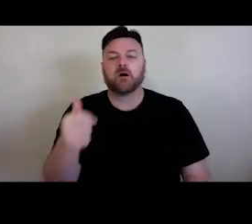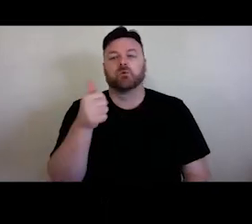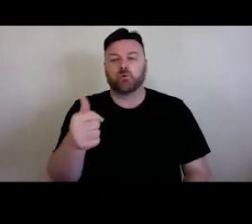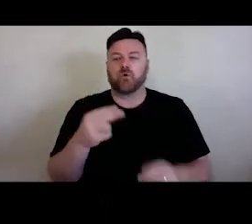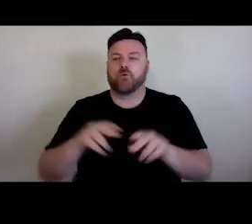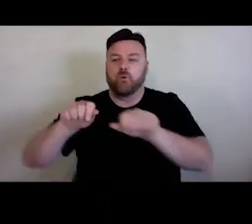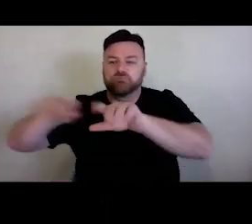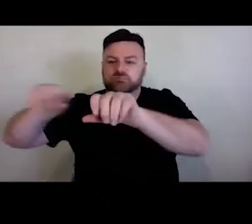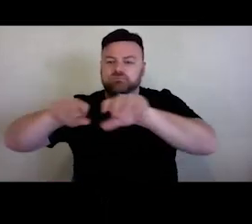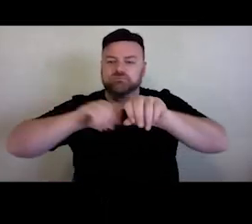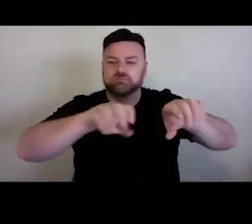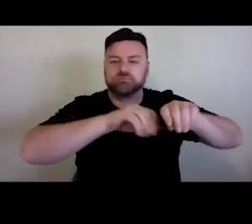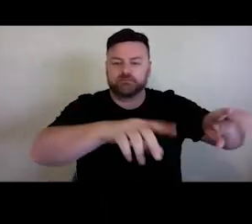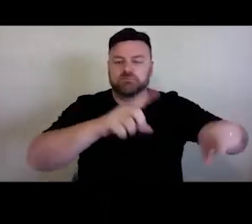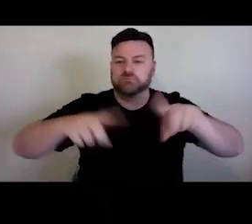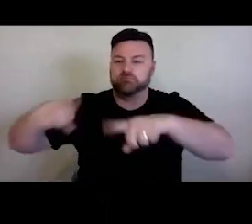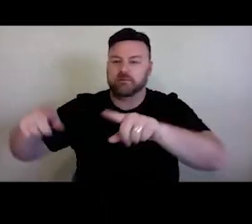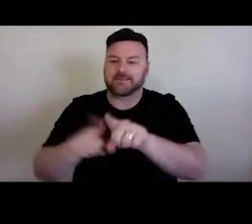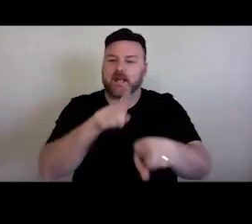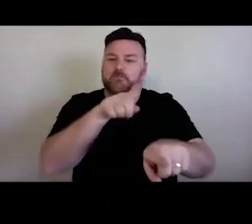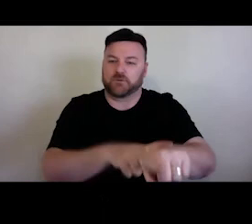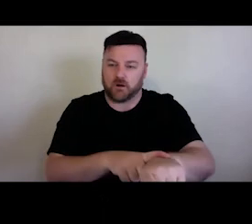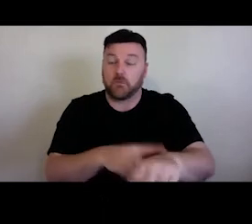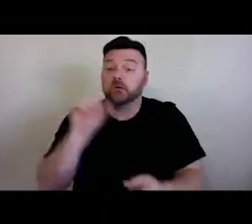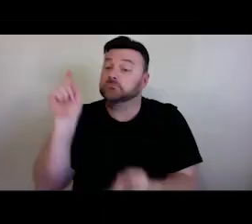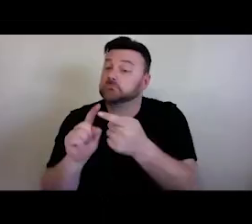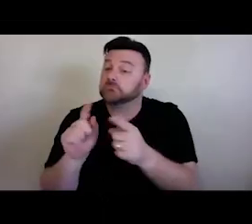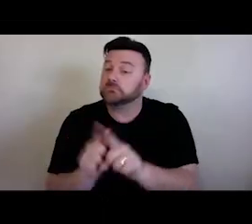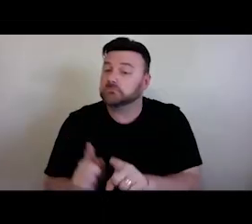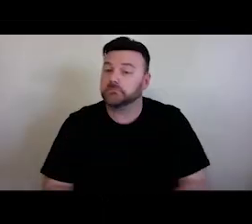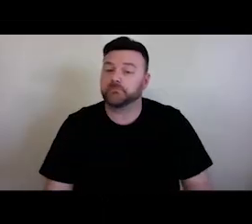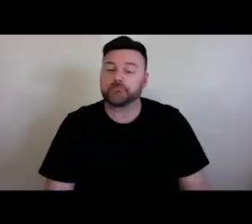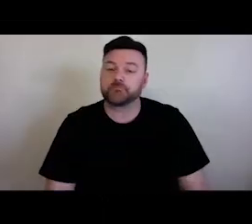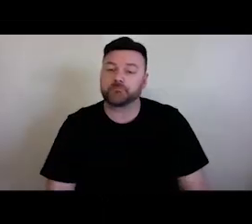to multiple places at once at a low cost as well. Another tip as well -